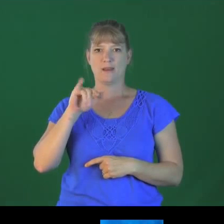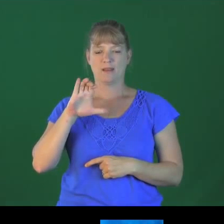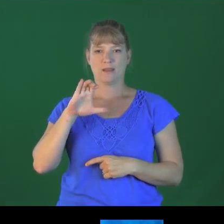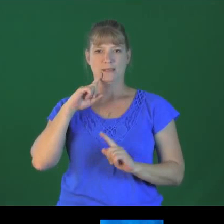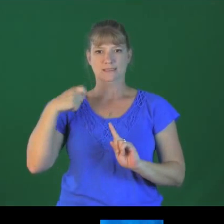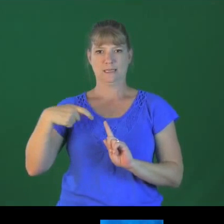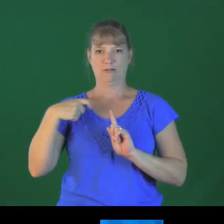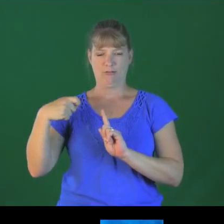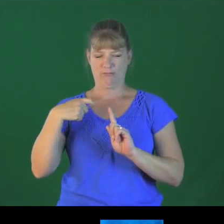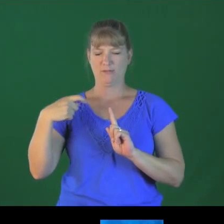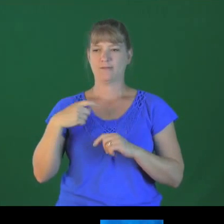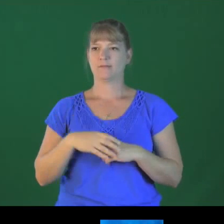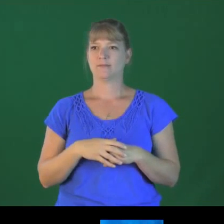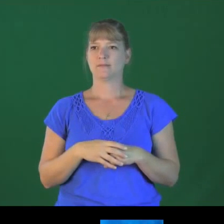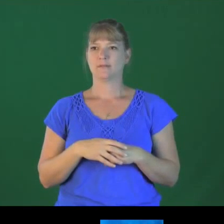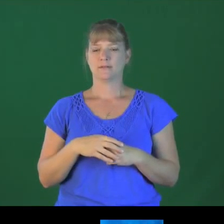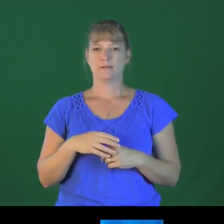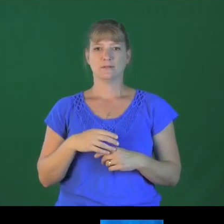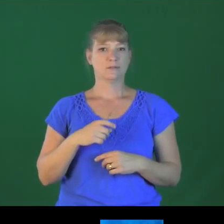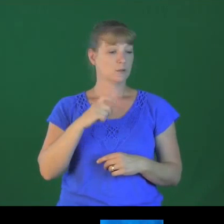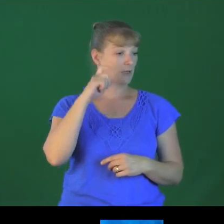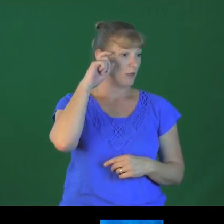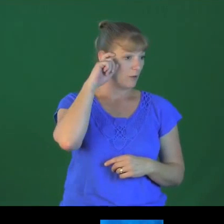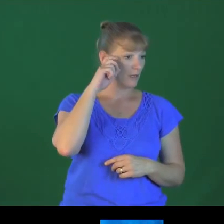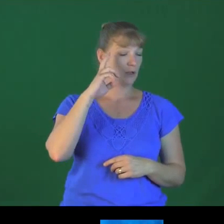The hearing aid or the cochlear implant